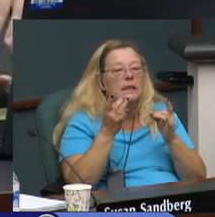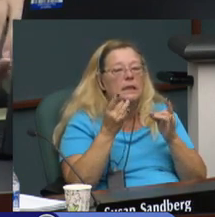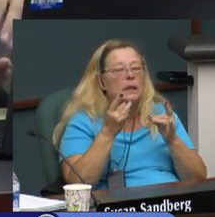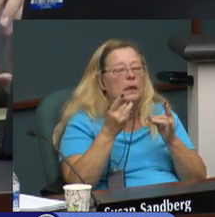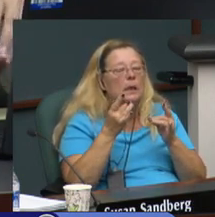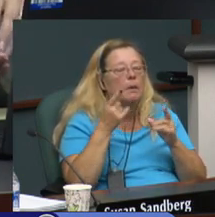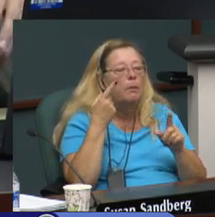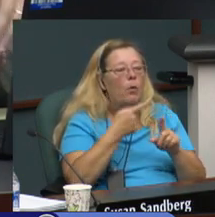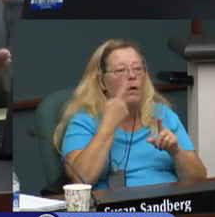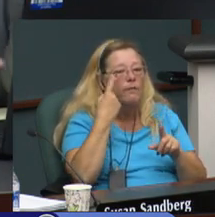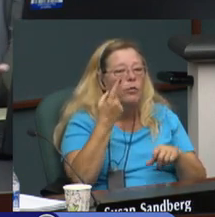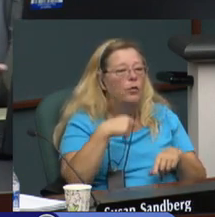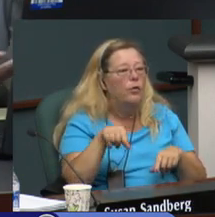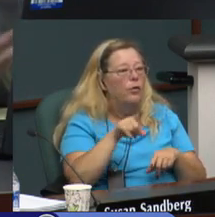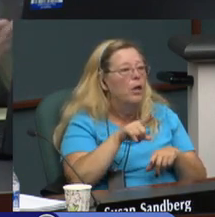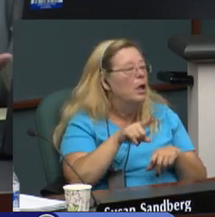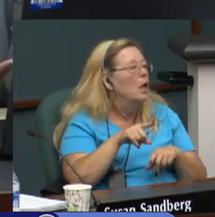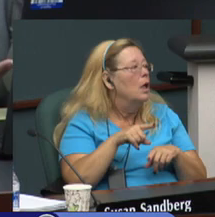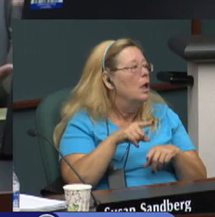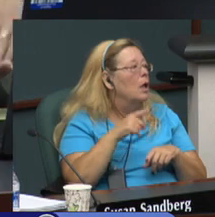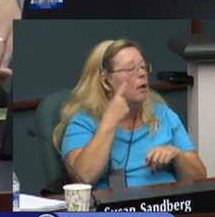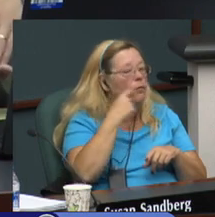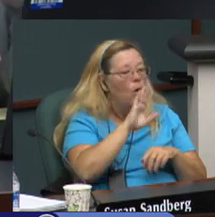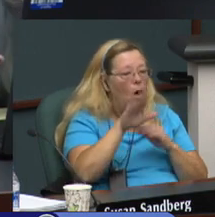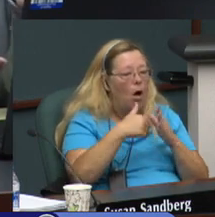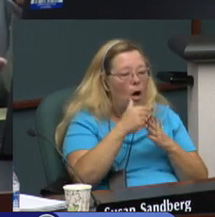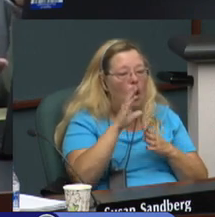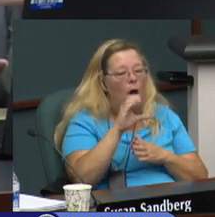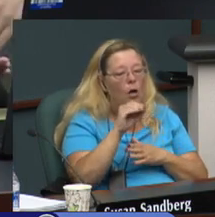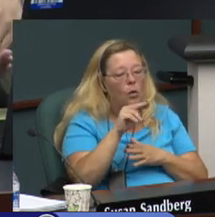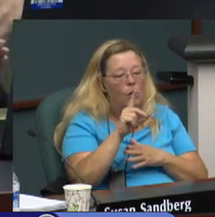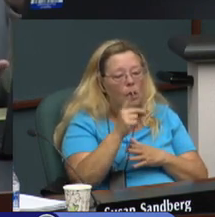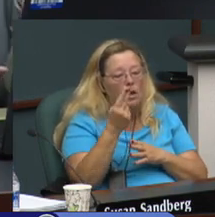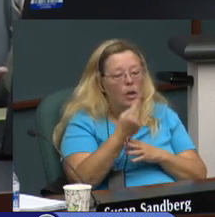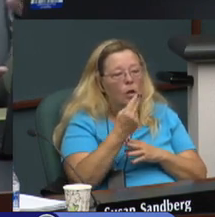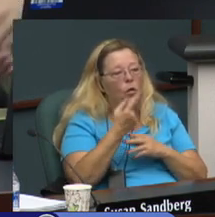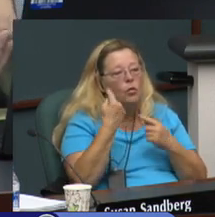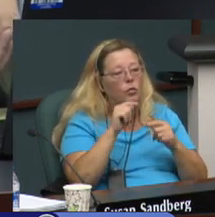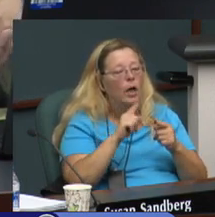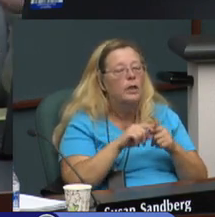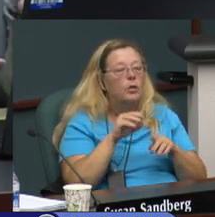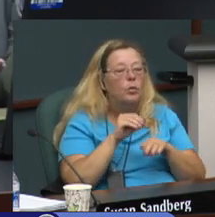yes we for all conditional uses we try to counsel people and you know so that